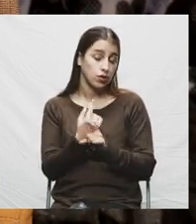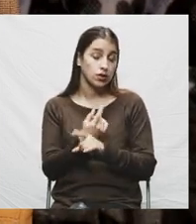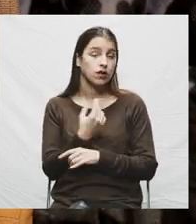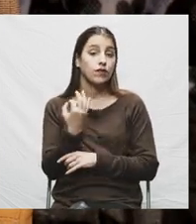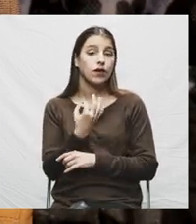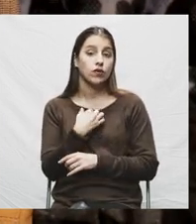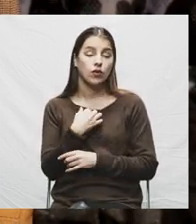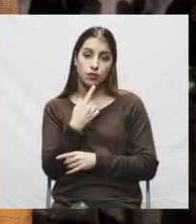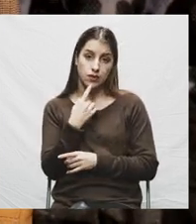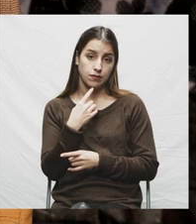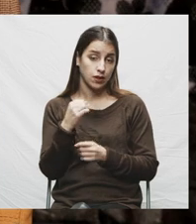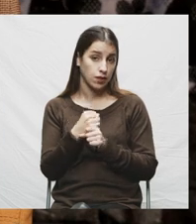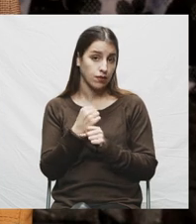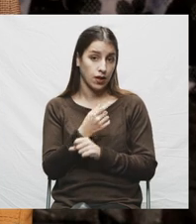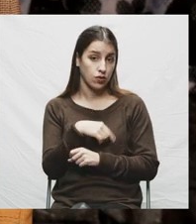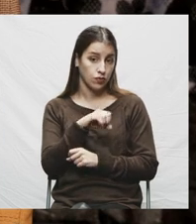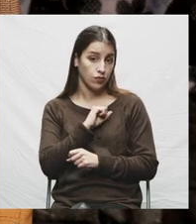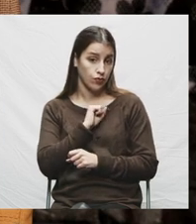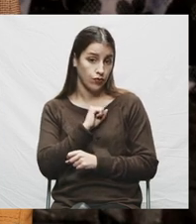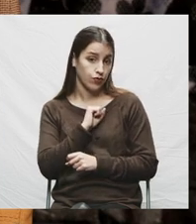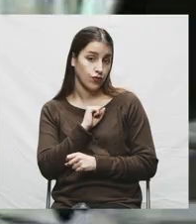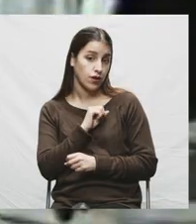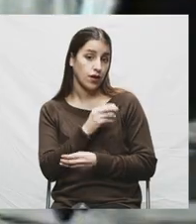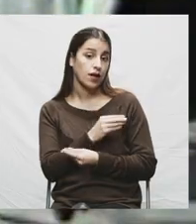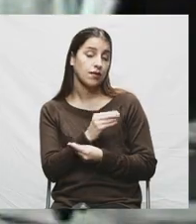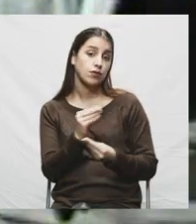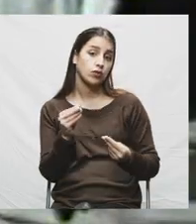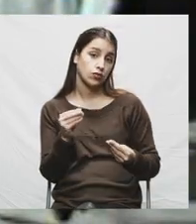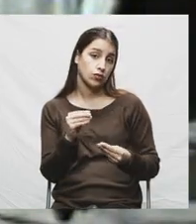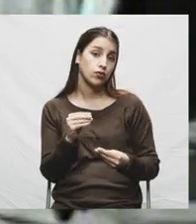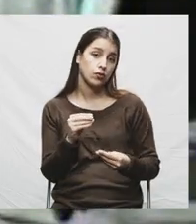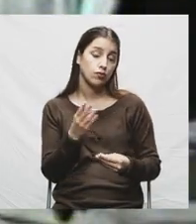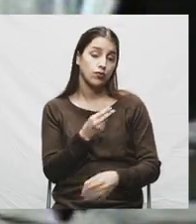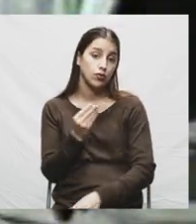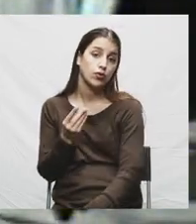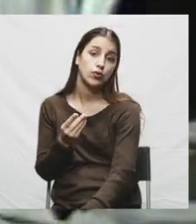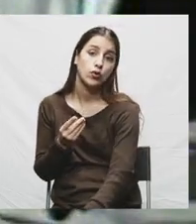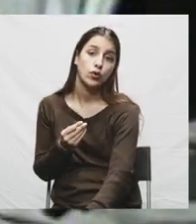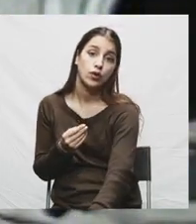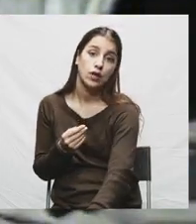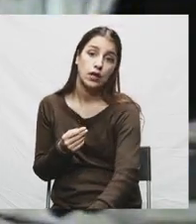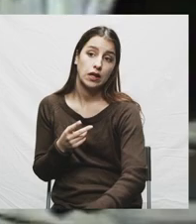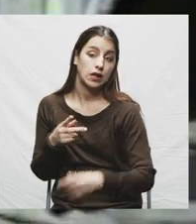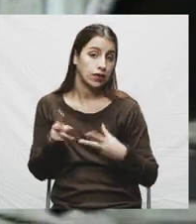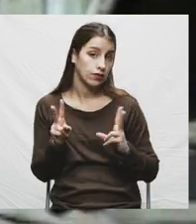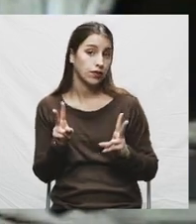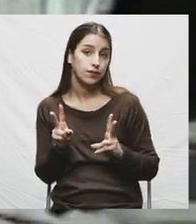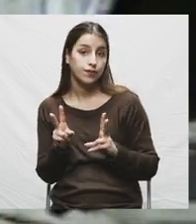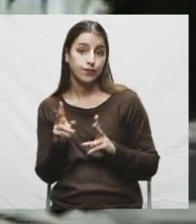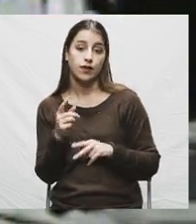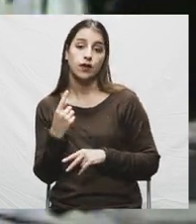in fact, could recognize that my work, which was “Quatro e o Quarto” was too… radical regarding improvisation. It had scenes that…